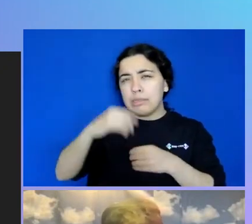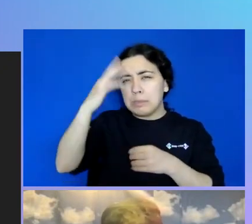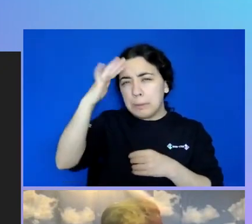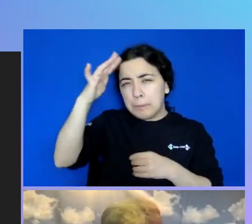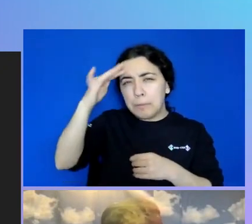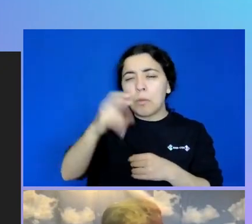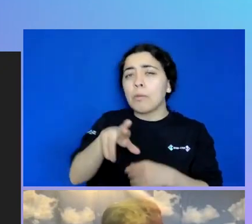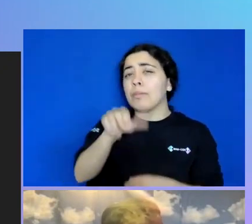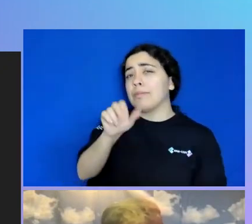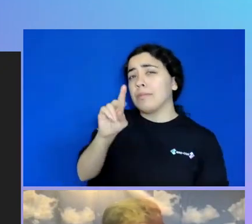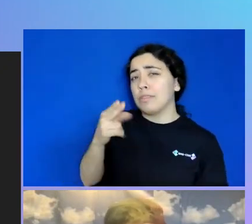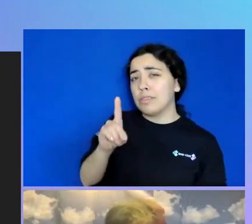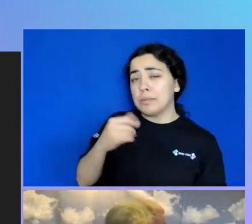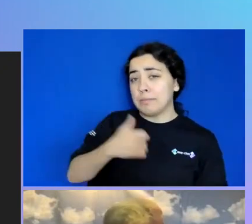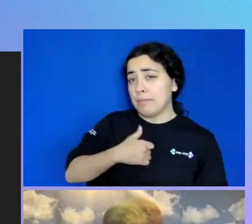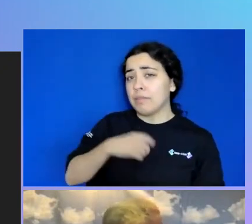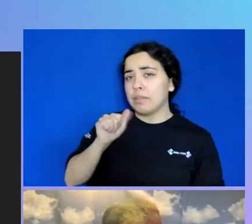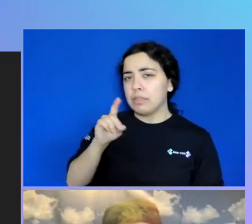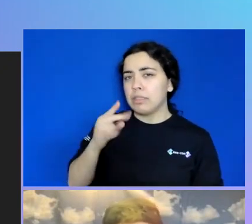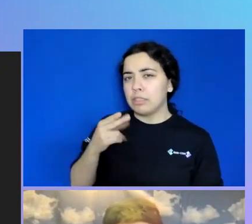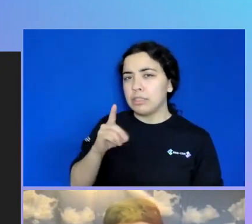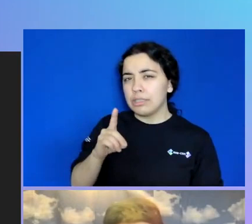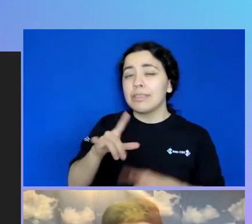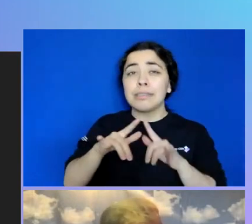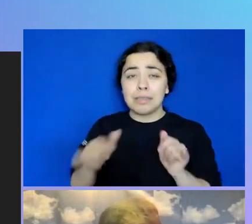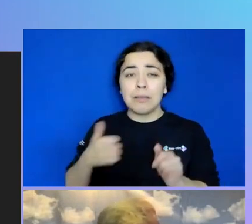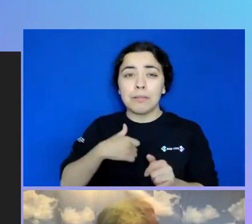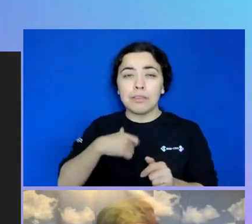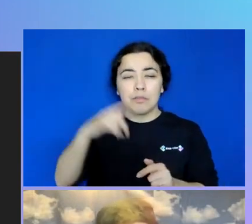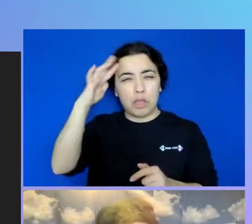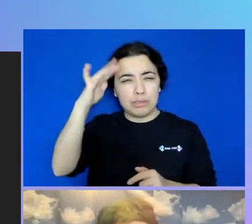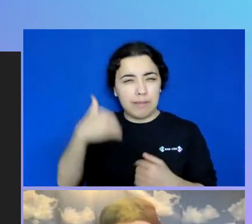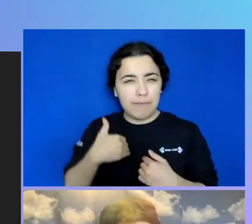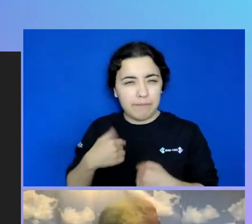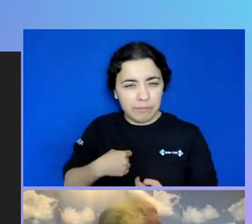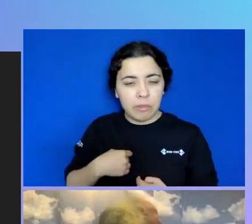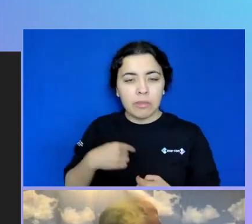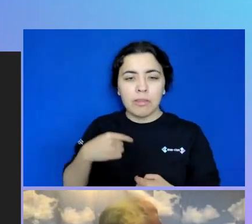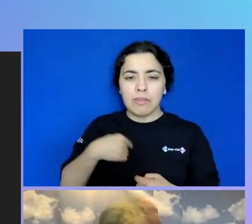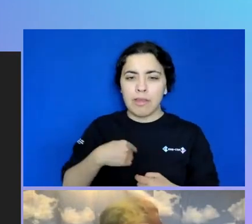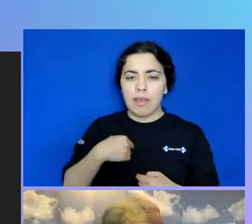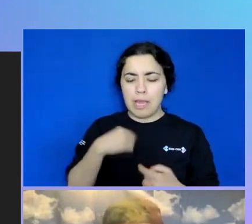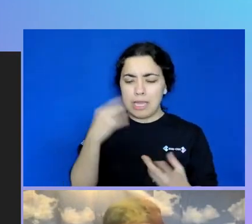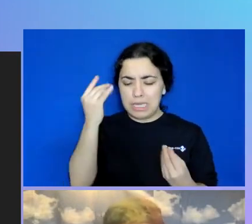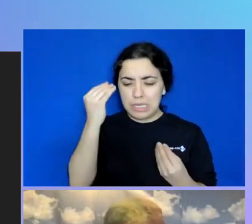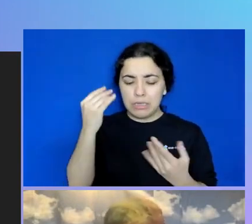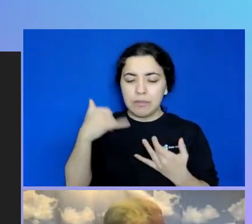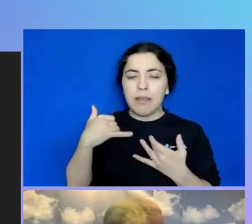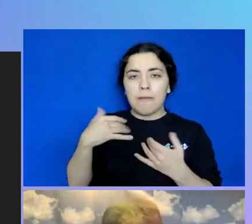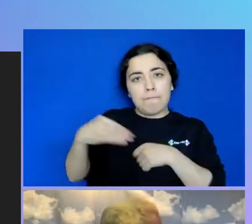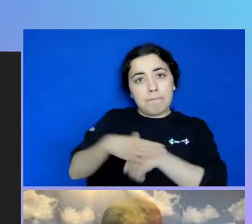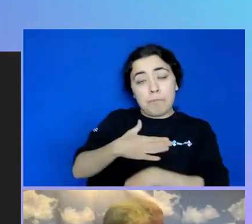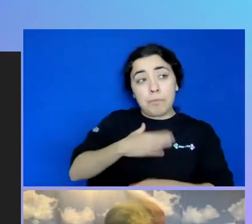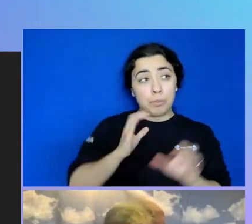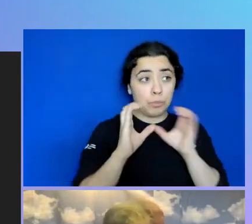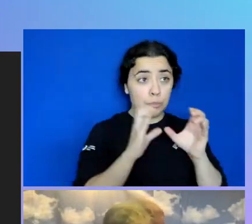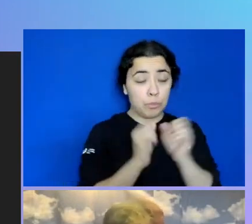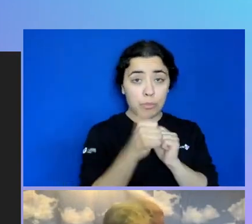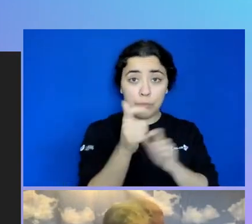someone that has, uh, ADHD and I'm also autistic, so that influences the way that I communicate with others. And